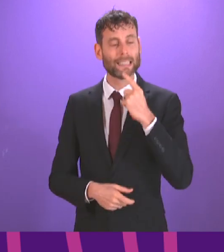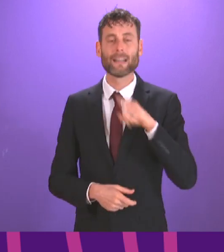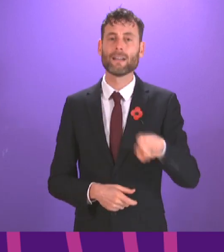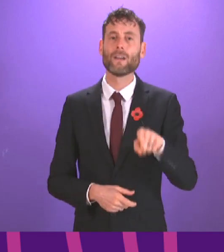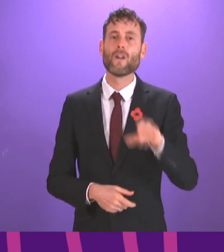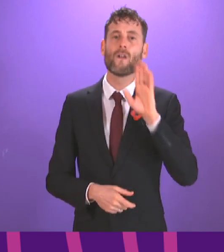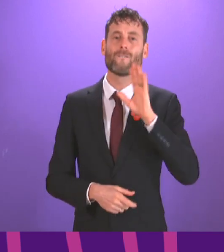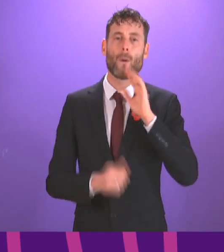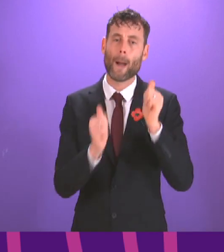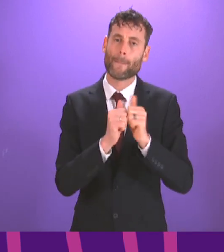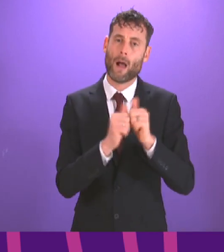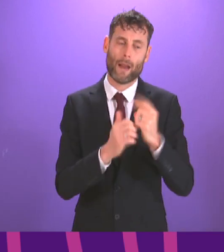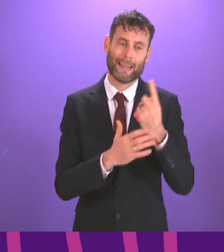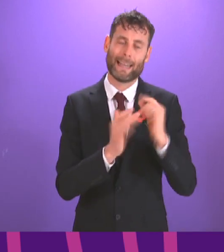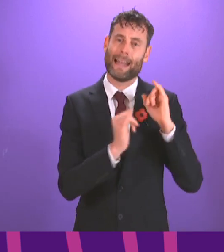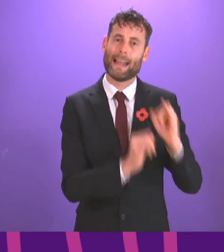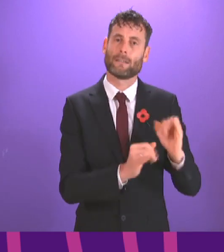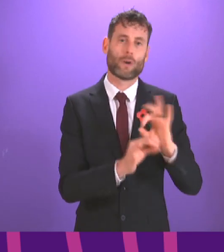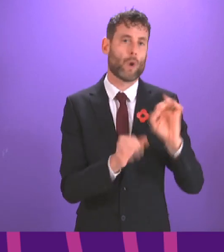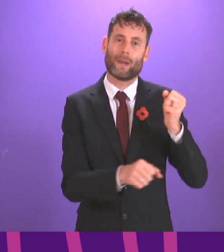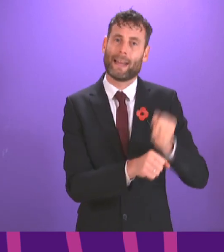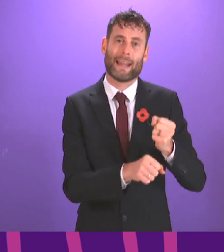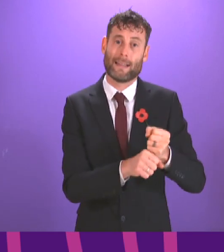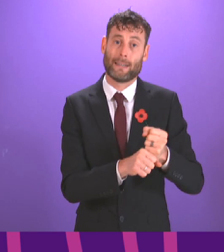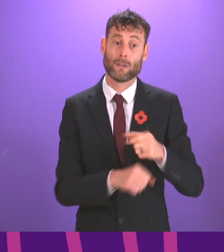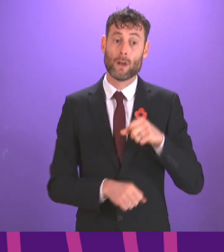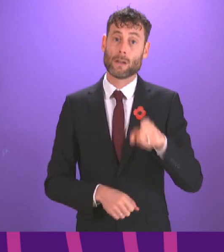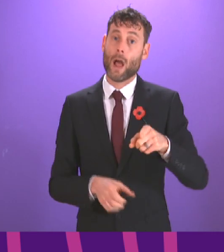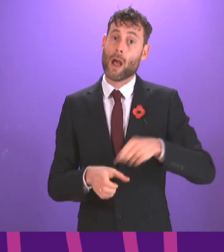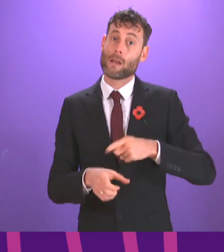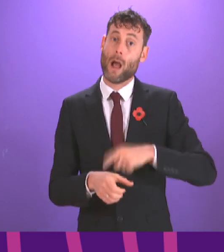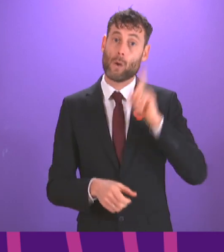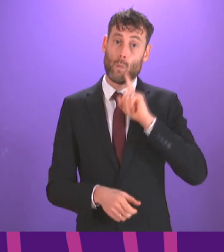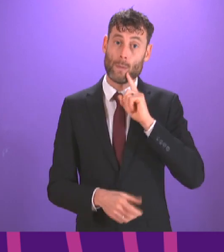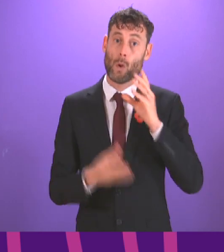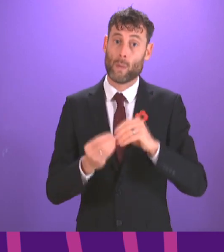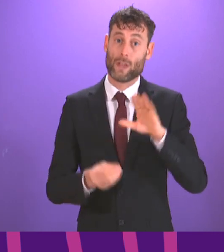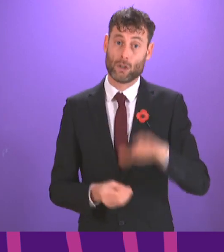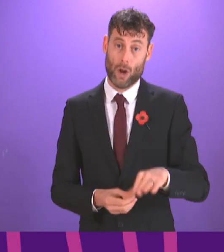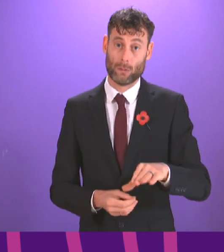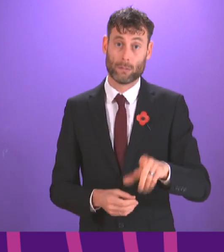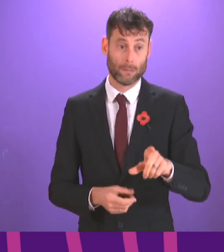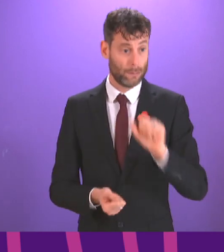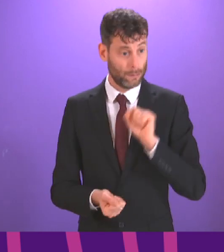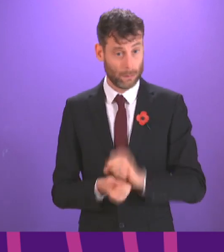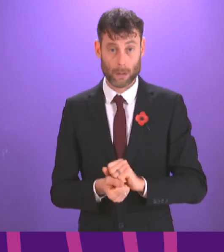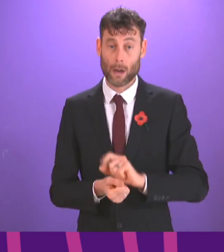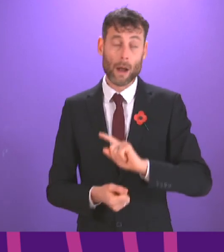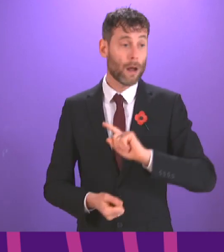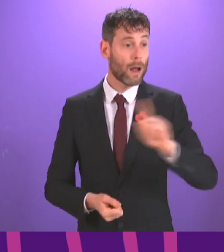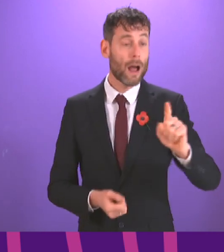proven guilty in Malta. This young woman and her young child have been isolated and alone—in